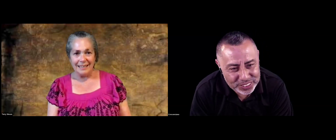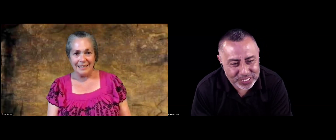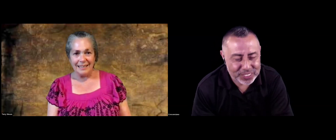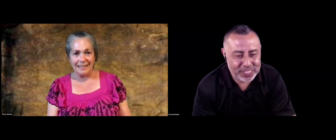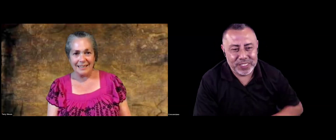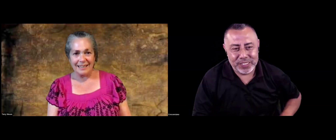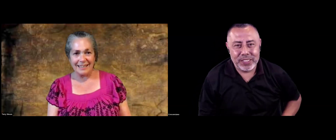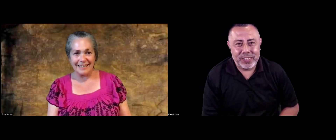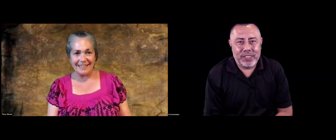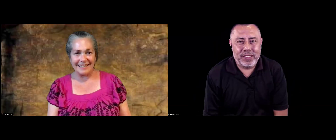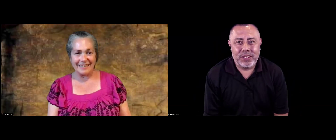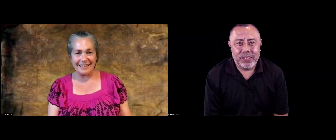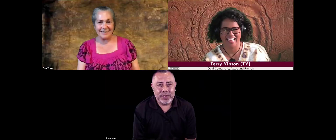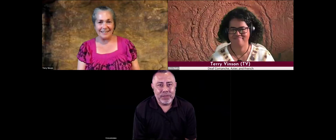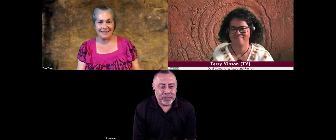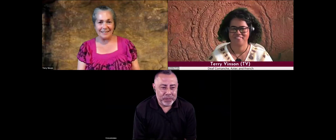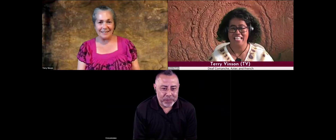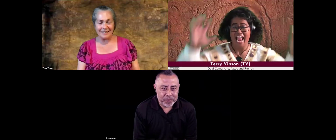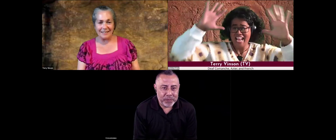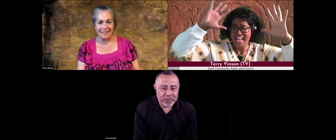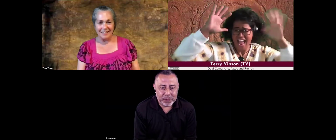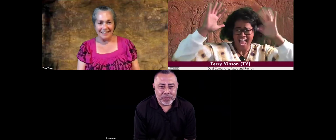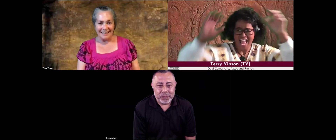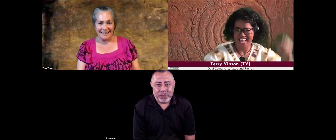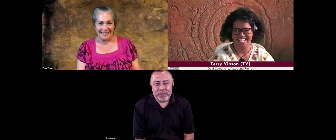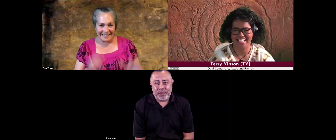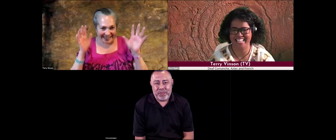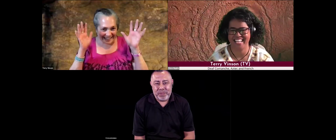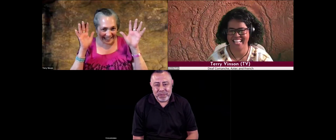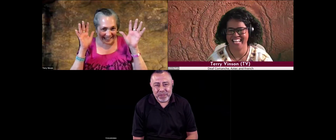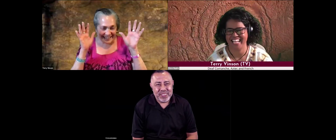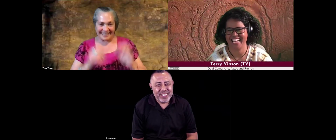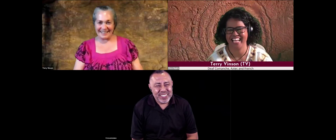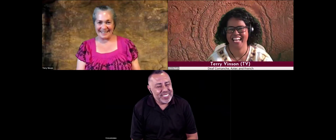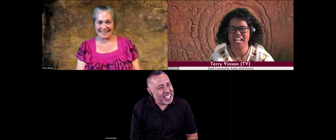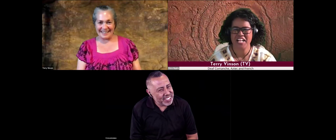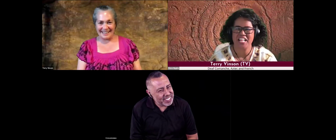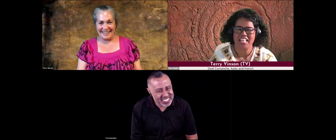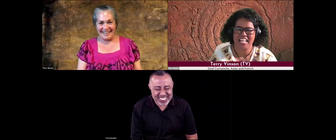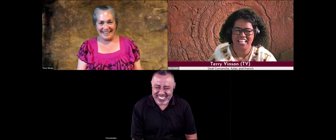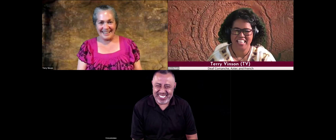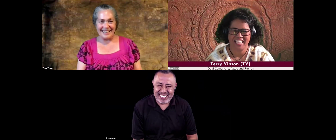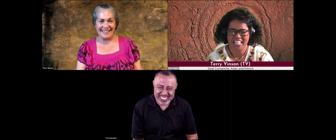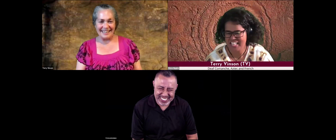So much. Yay!